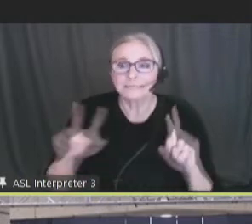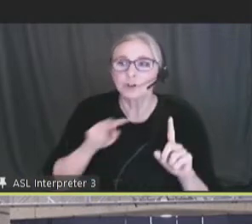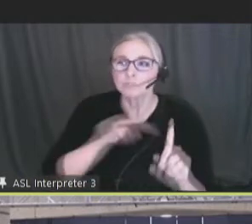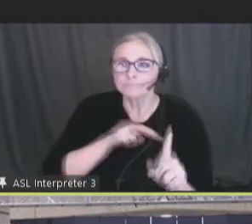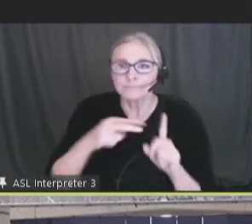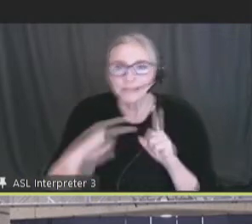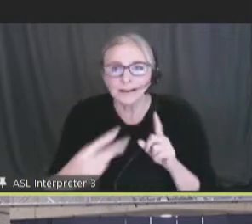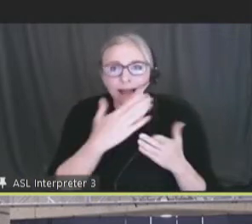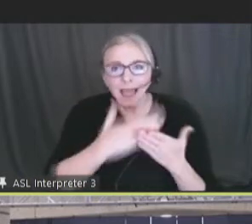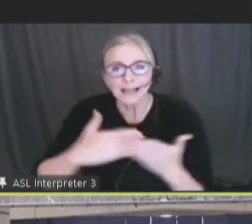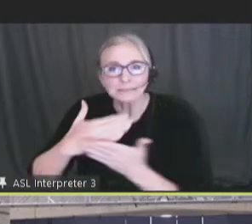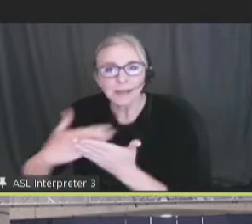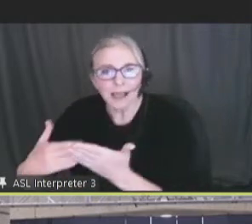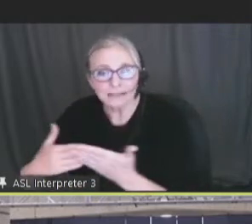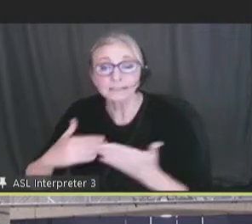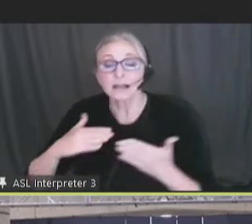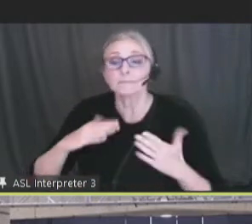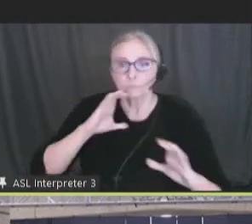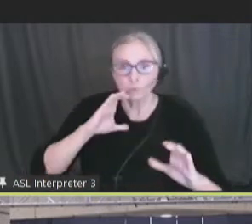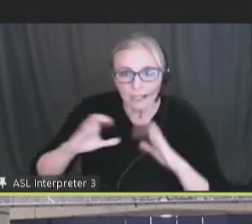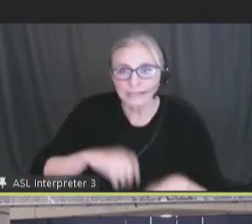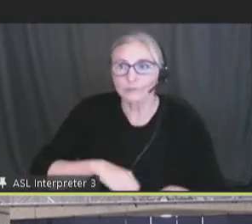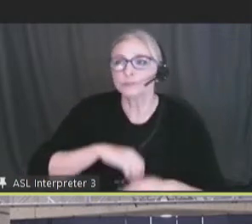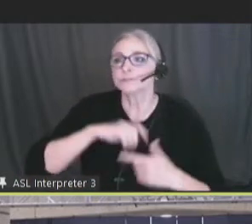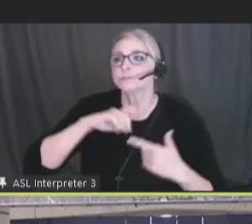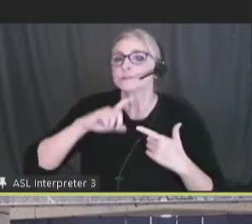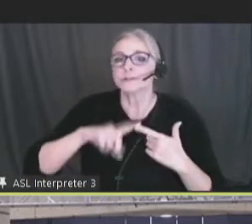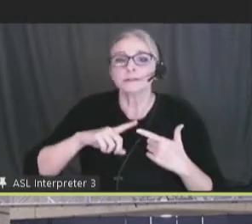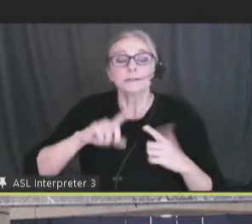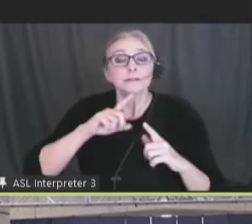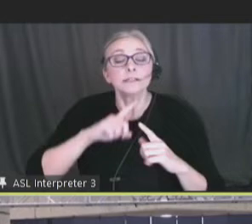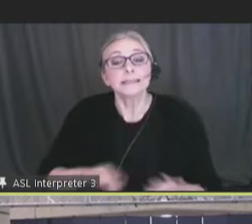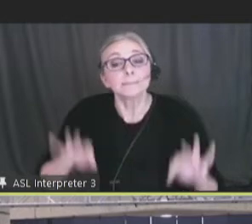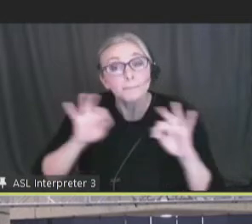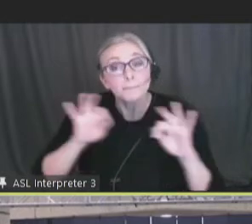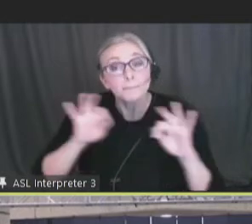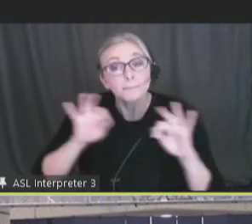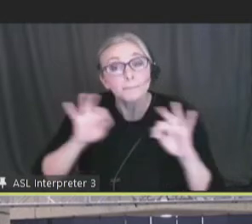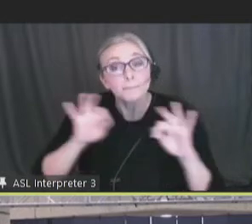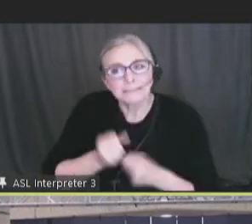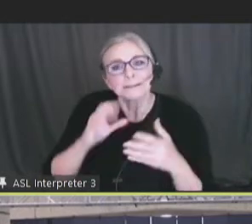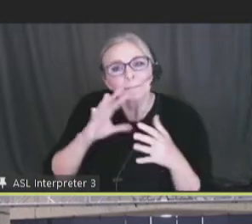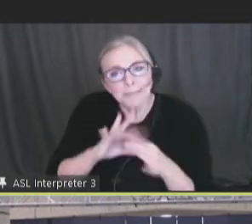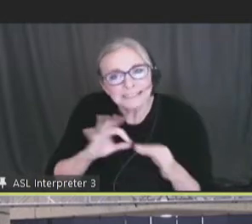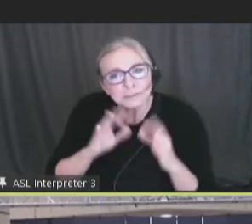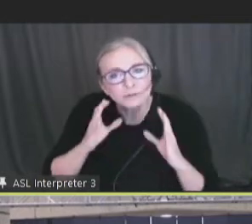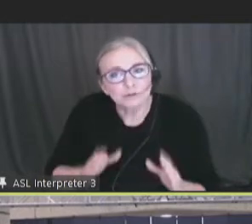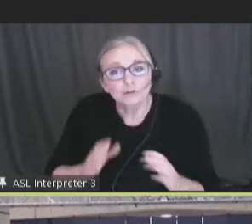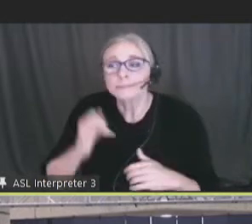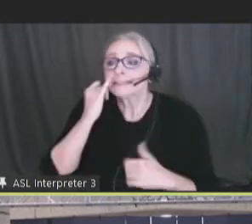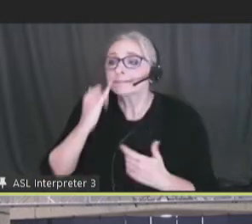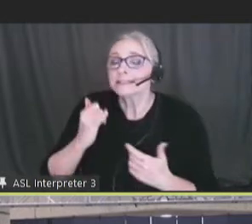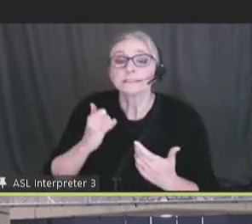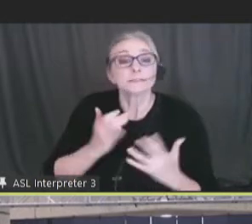of communication and the importance of trusted messengers, whether it be virtual, face-to-face,